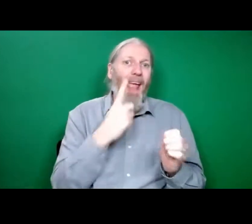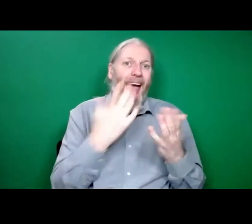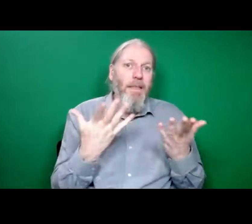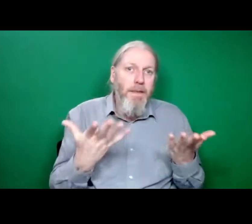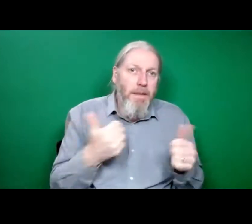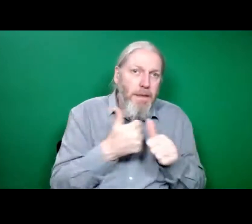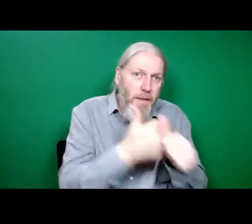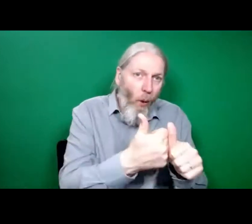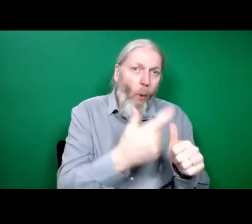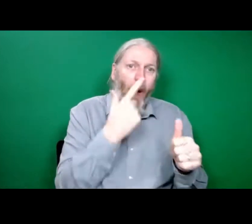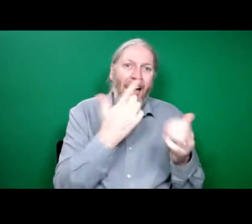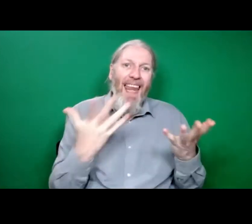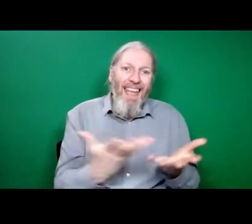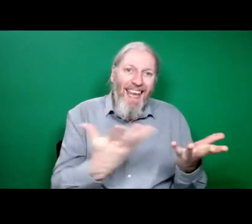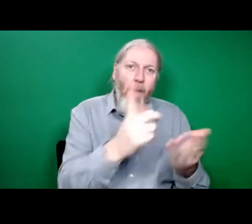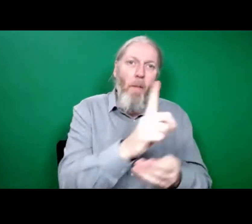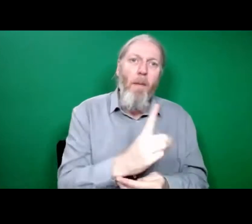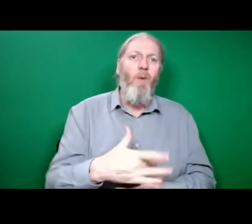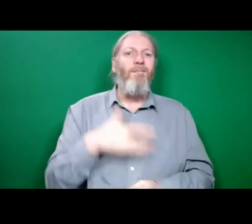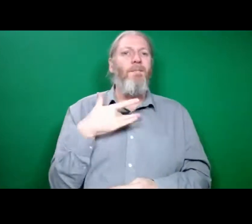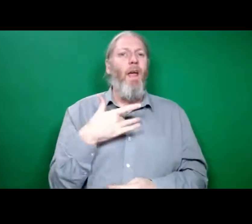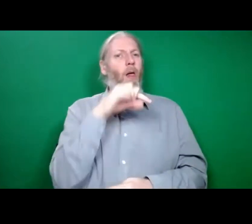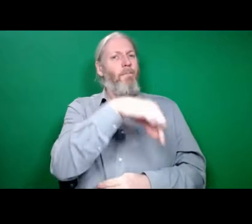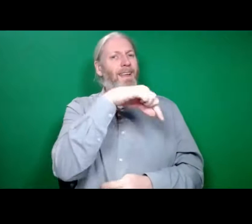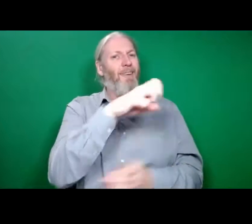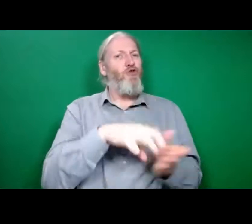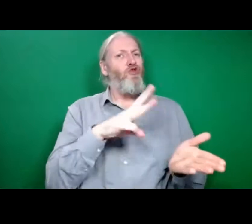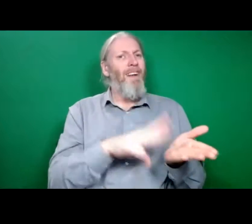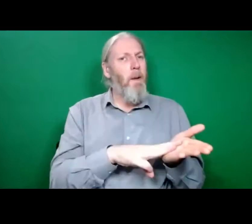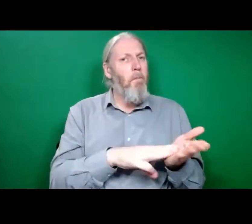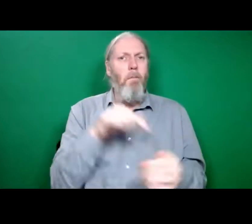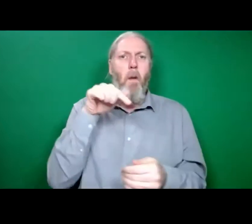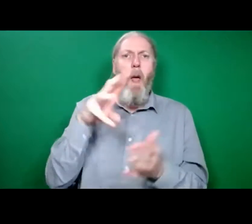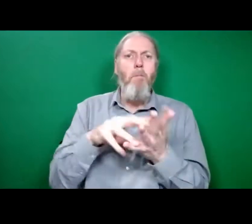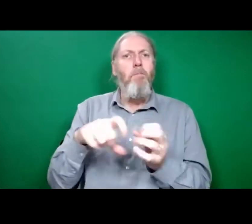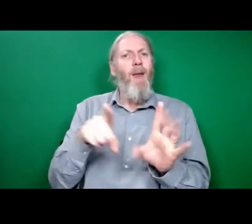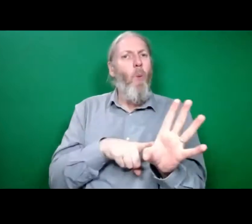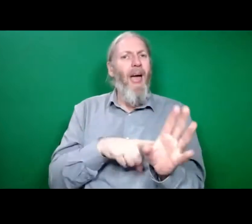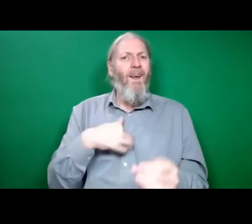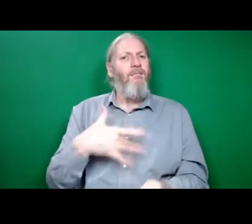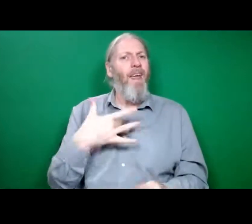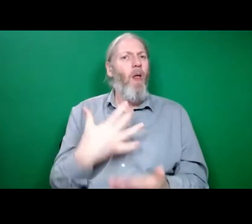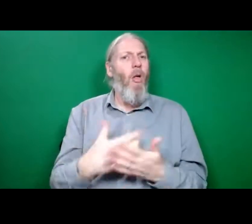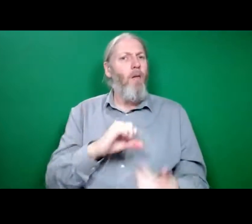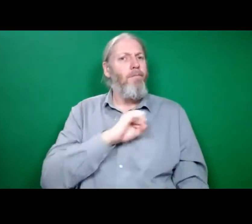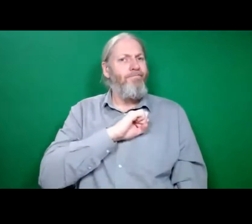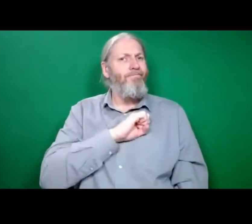structure. It is all of those things. You know, we can have glass and concrete and, you know, bricks and